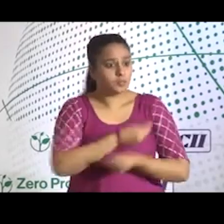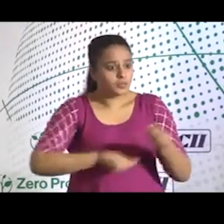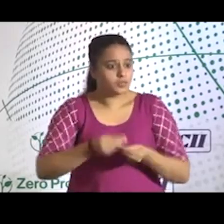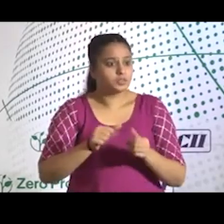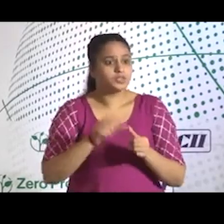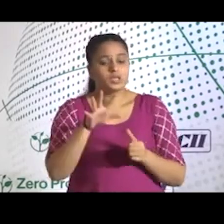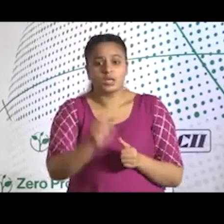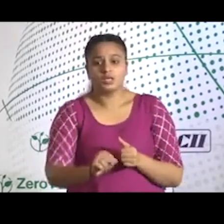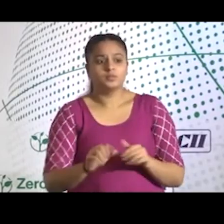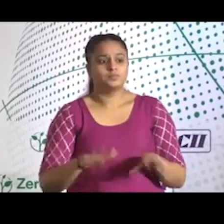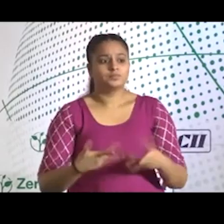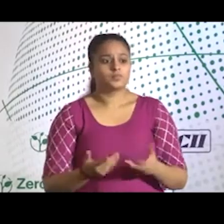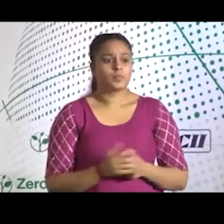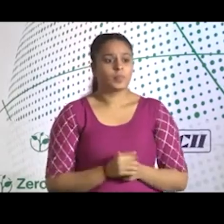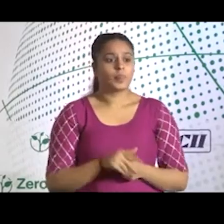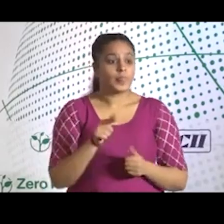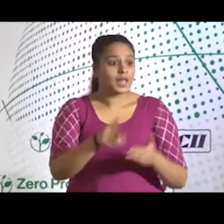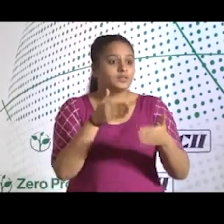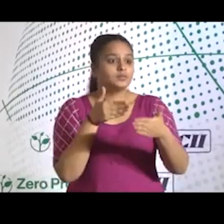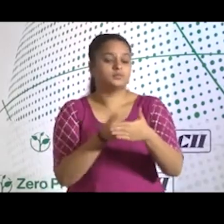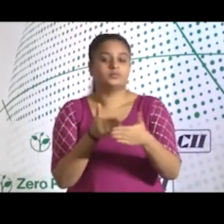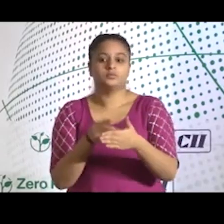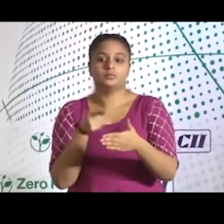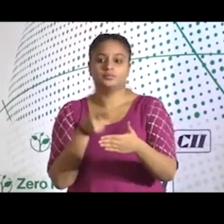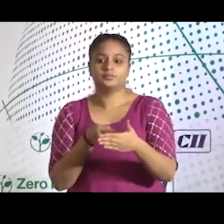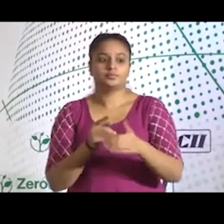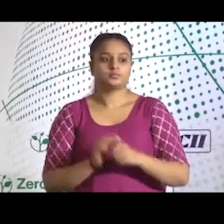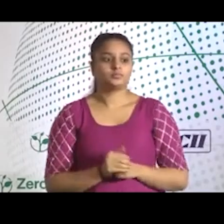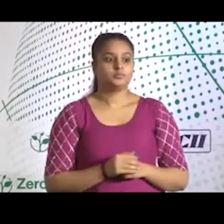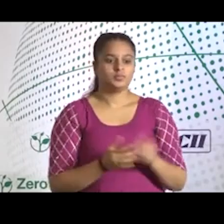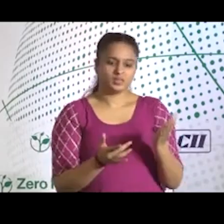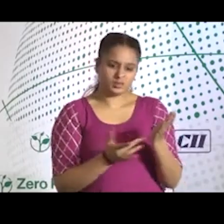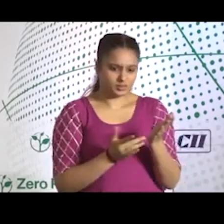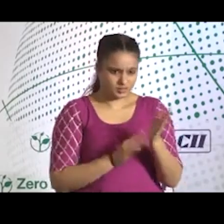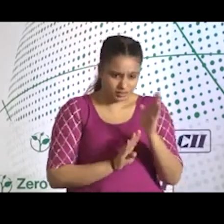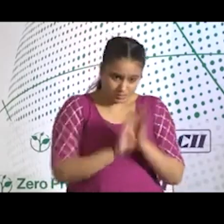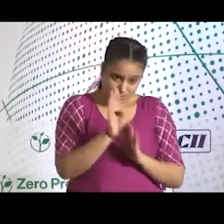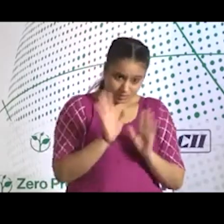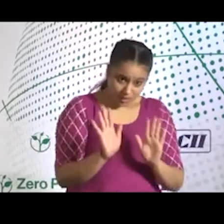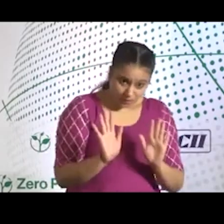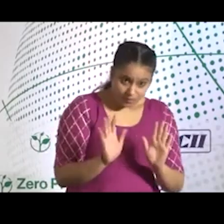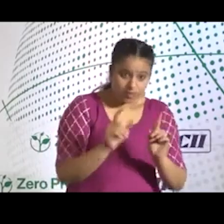now. That's where the challenge comes. So is technology advancing 100%.